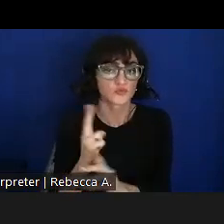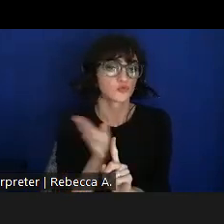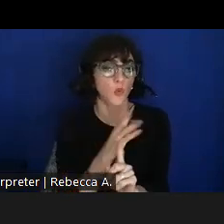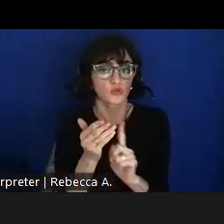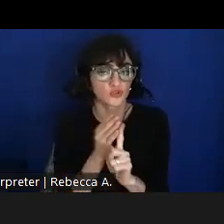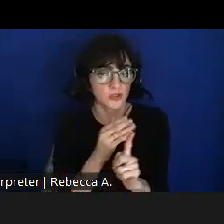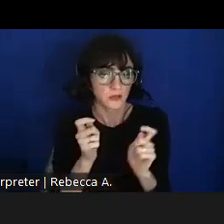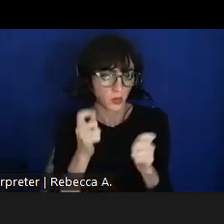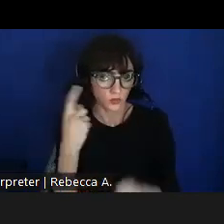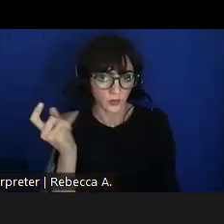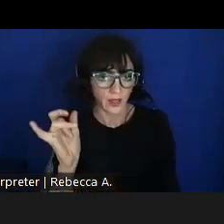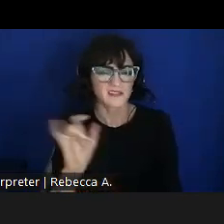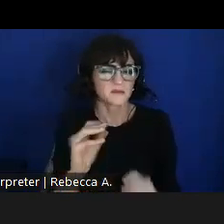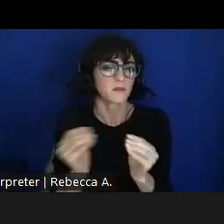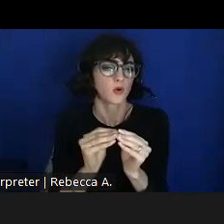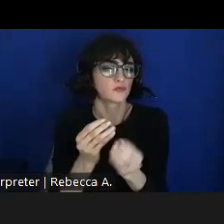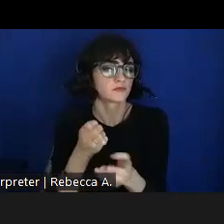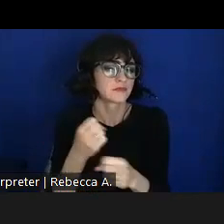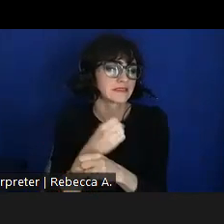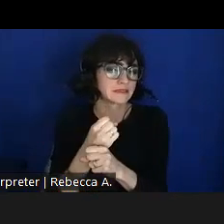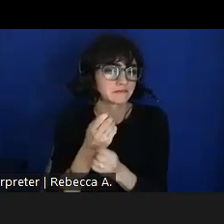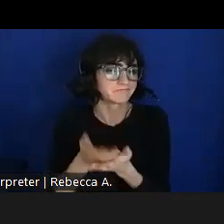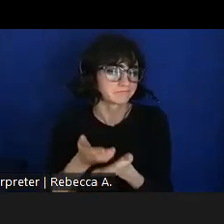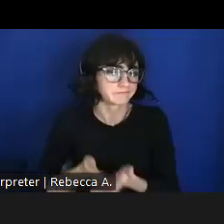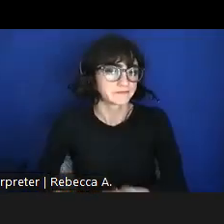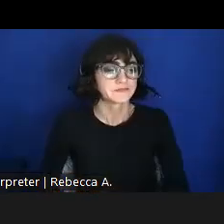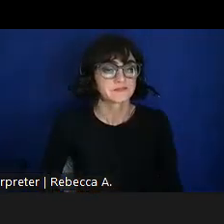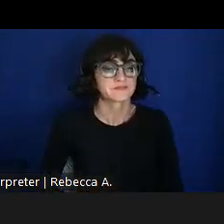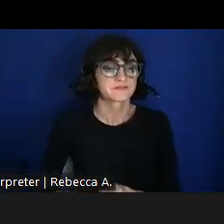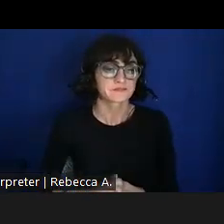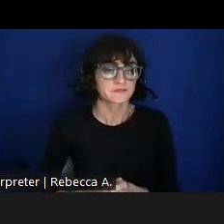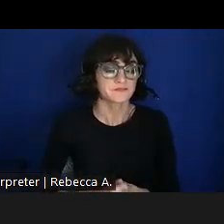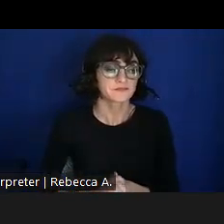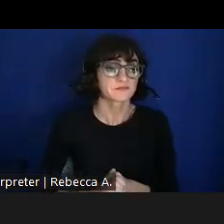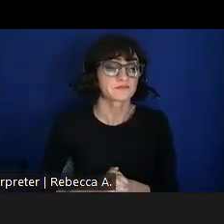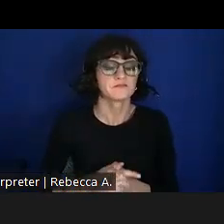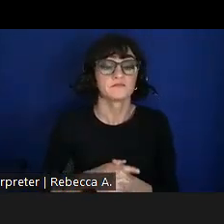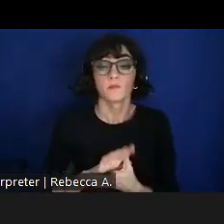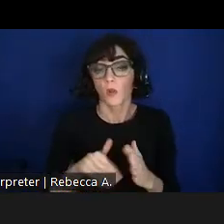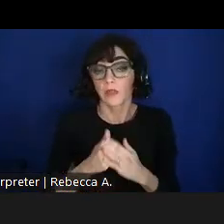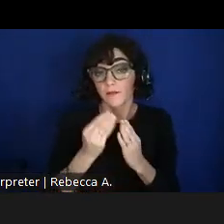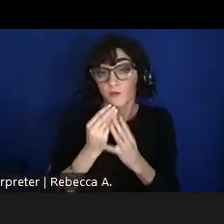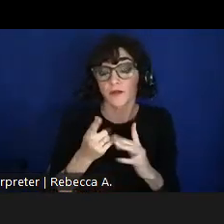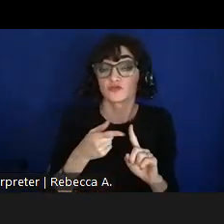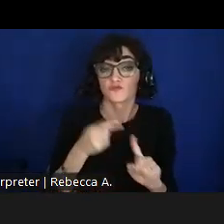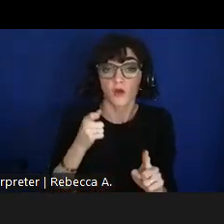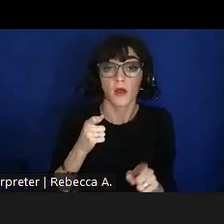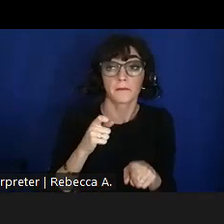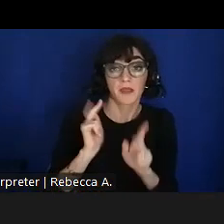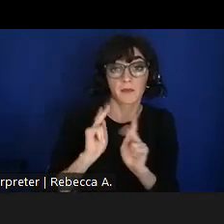These statistics came from uh calls to the National Domestic Violence Hotline where the